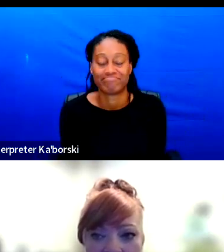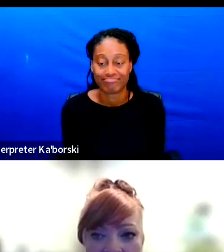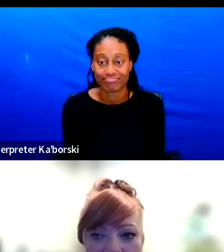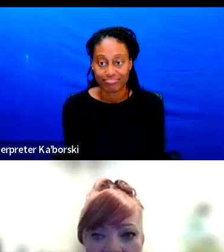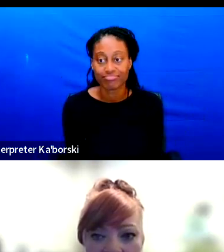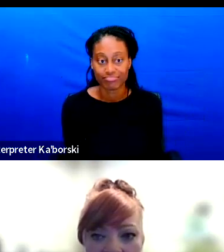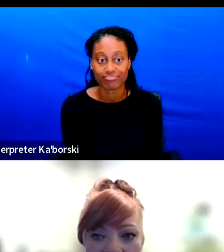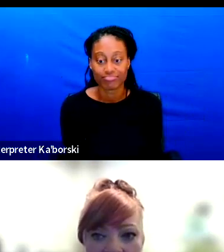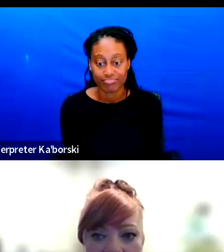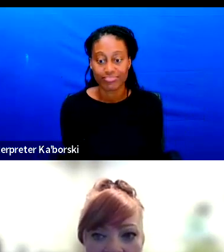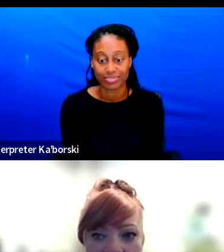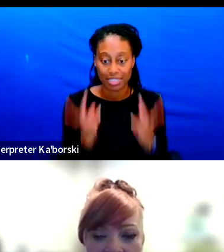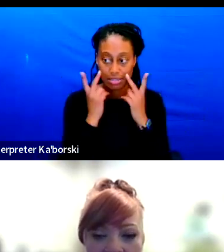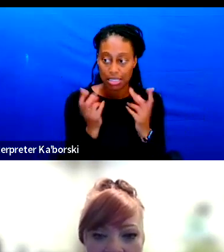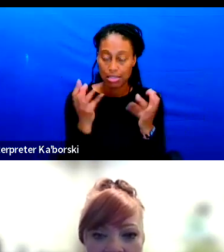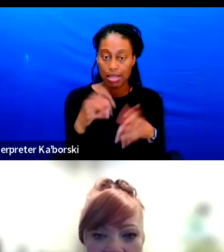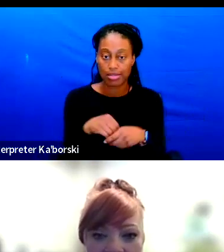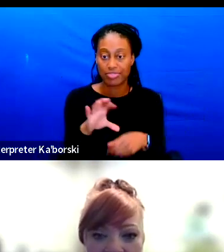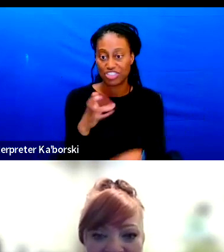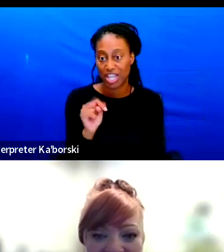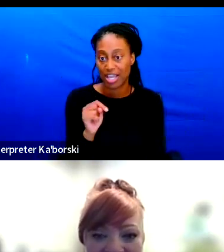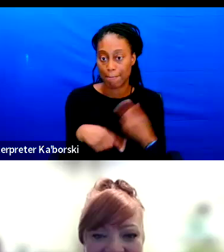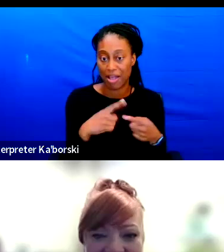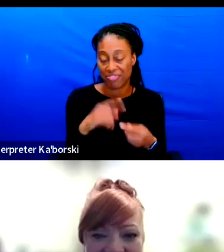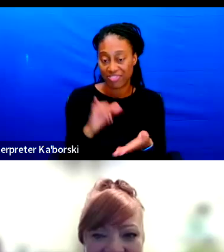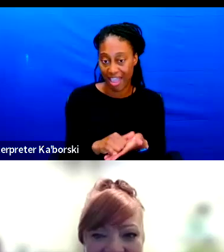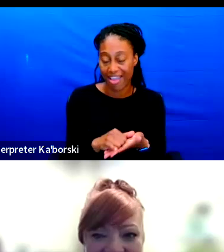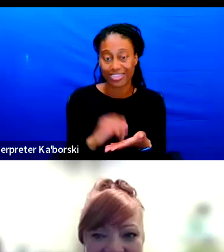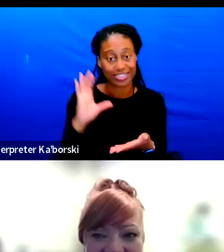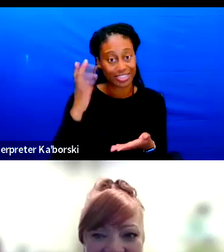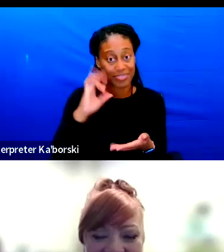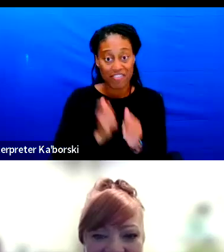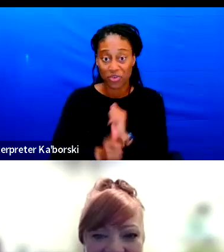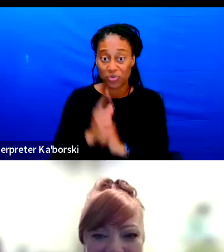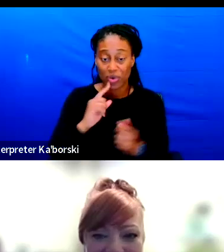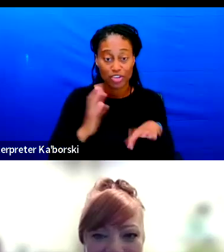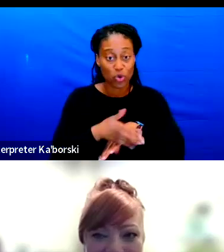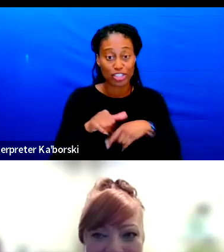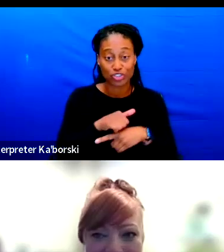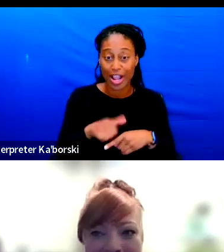Kyle Kleist: I see a lot of things coming up with the chat that everybody everybody gets cross, trained and iron. Yeah.